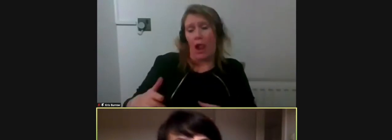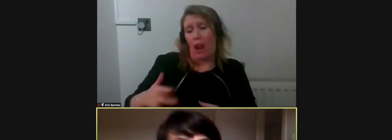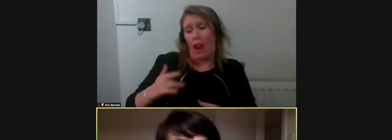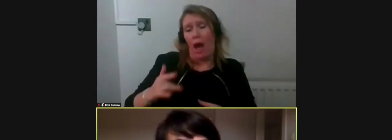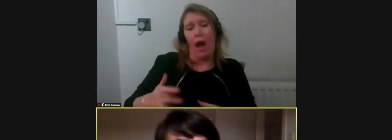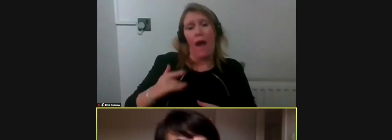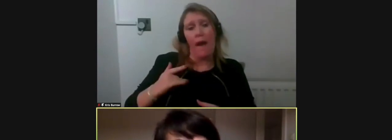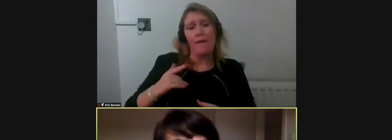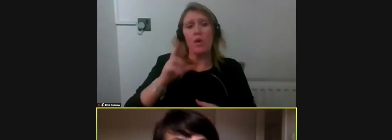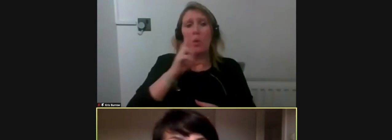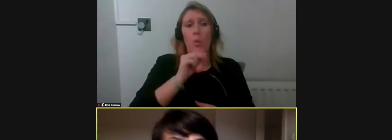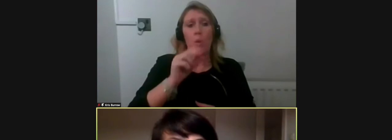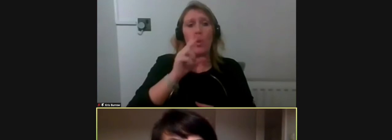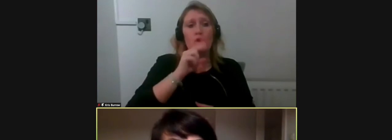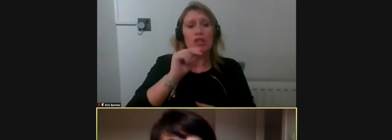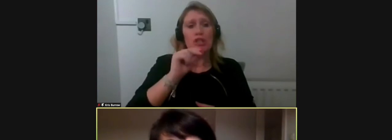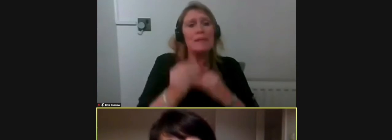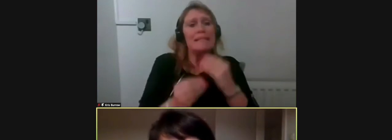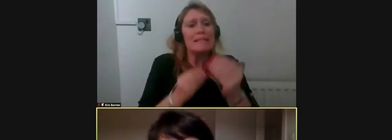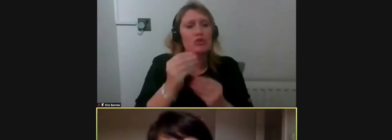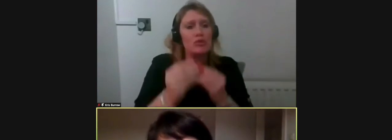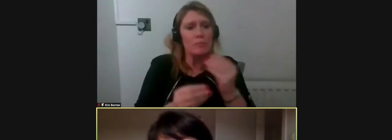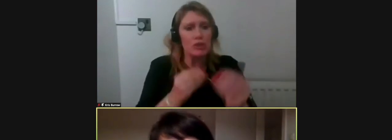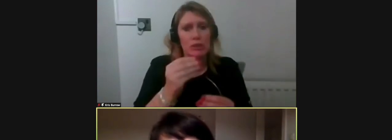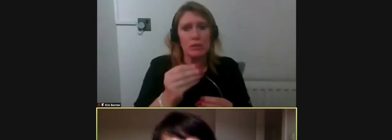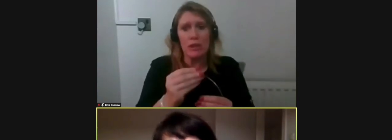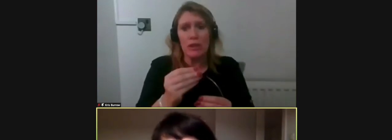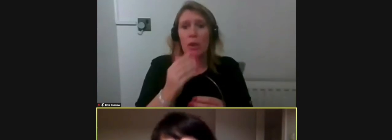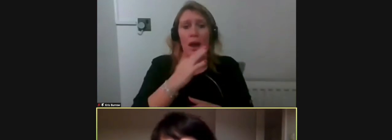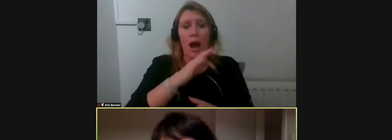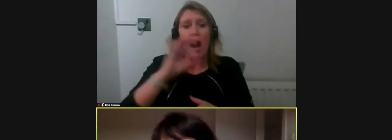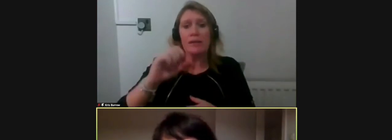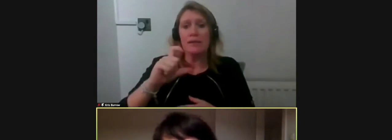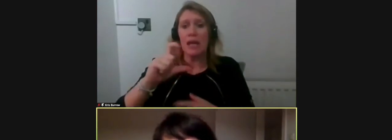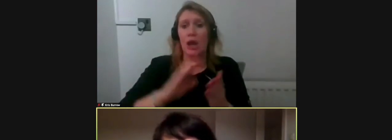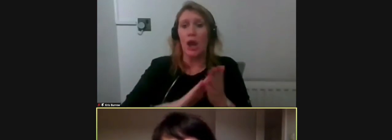you want to just say a little bit about your role in the project and then I think it's about time that we listened to the